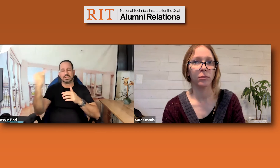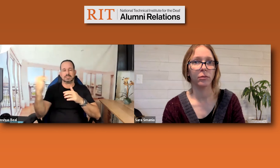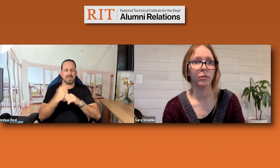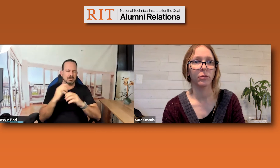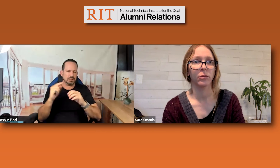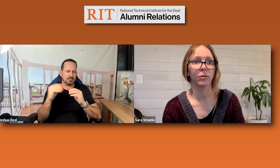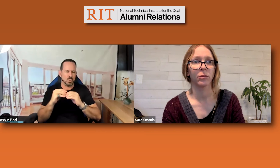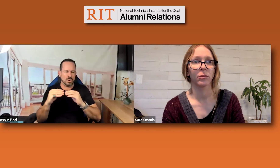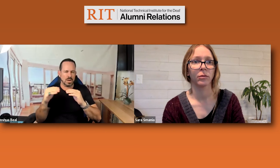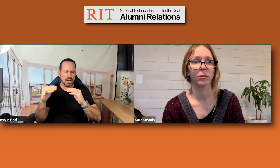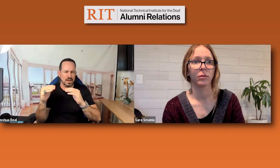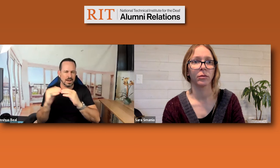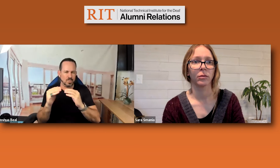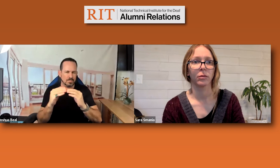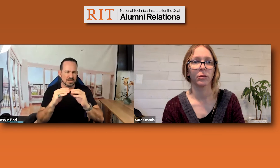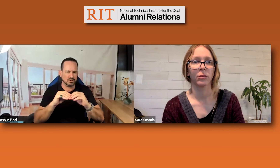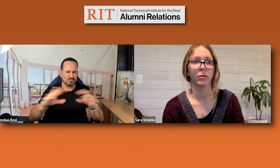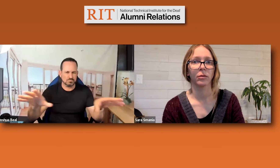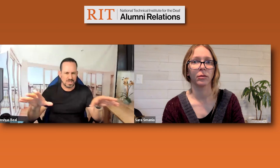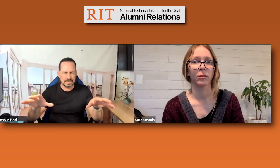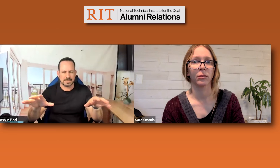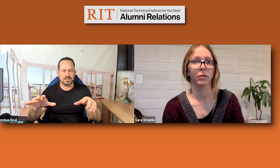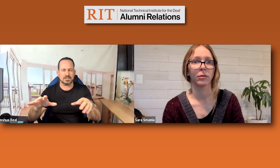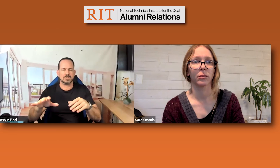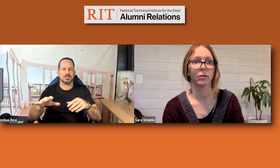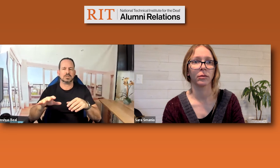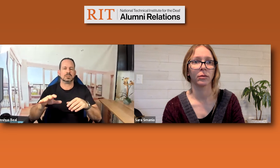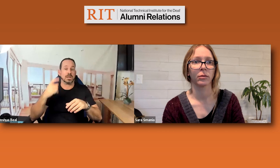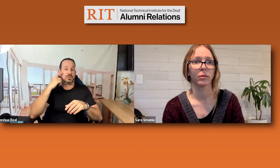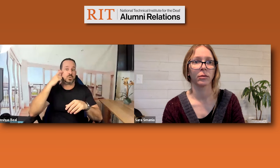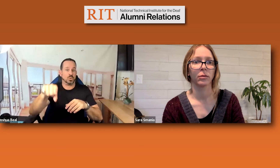That's correct. They were trying to make it a little more equitable.